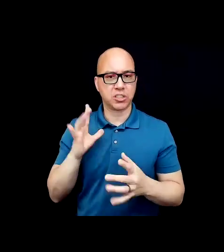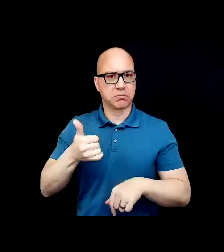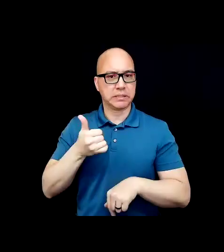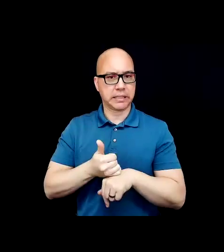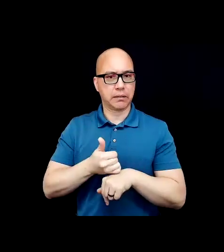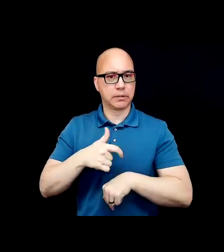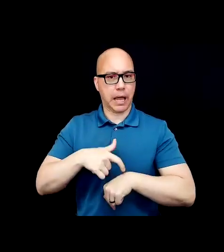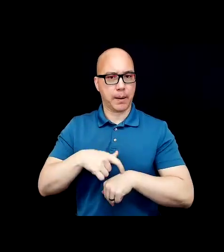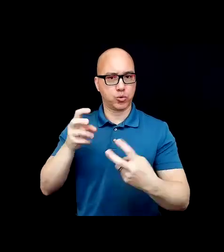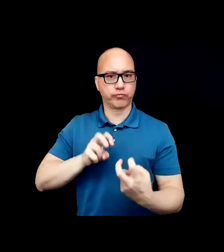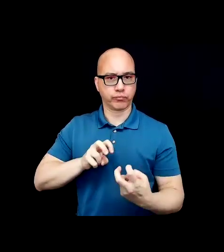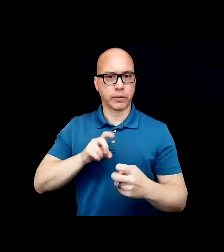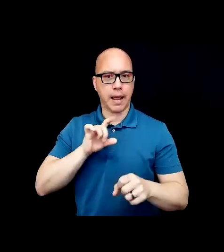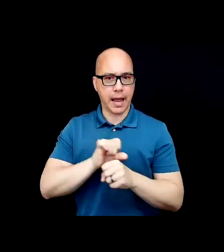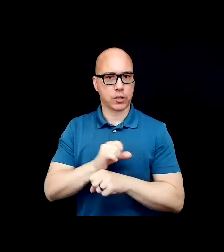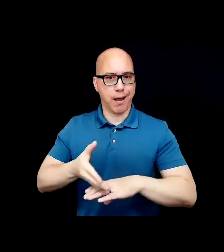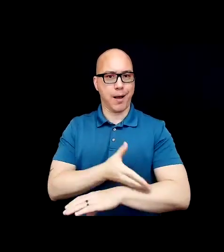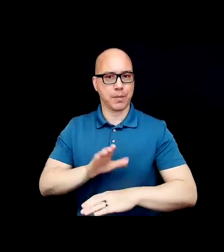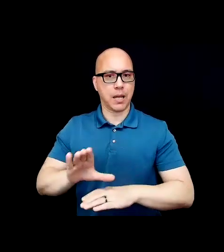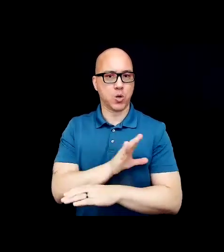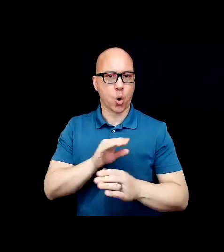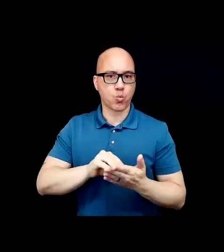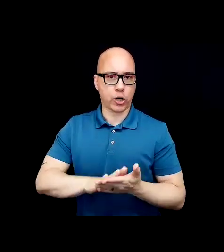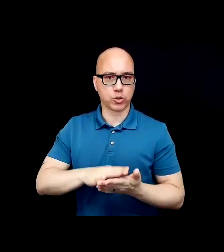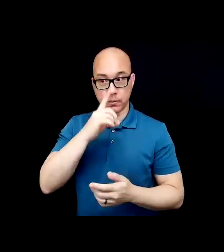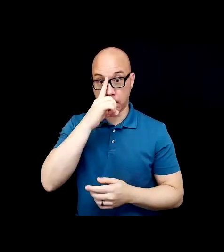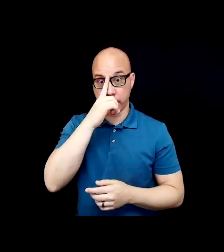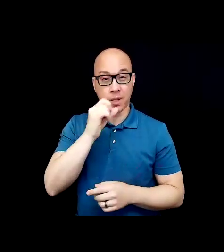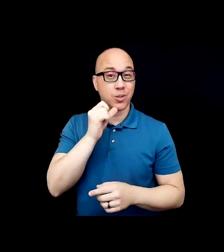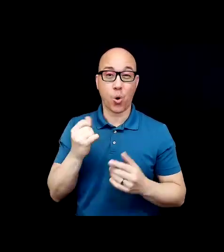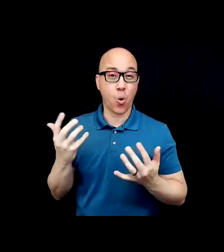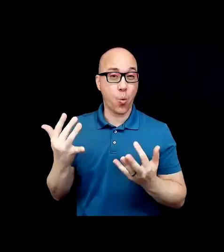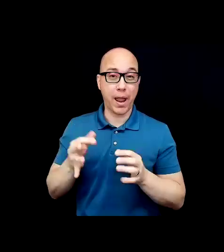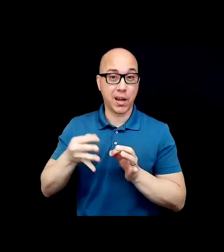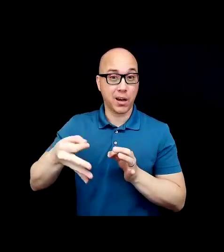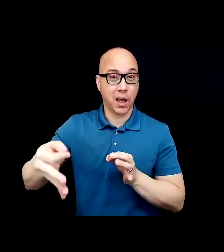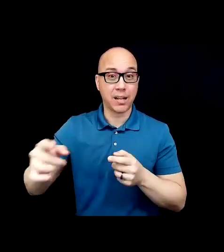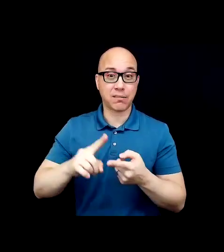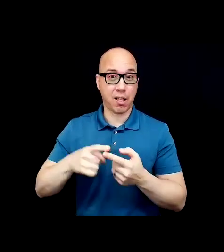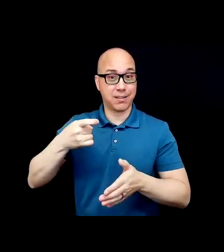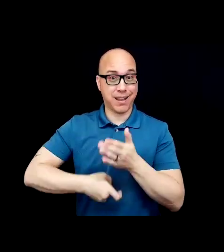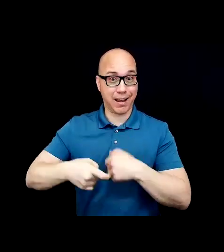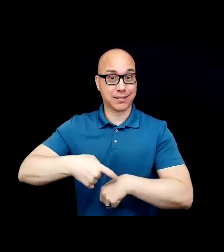not wait until tax time to try to get these things organized. It creates too much anxiety,